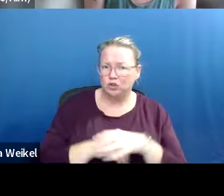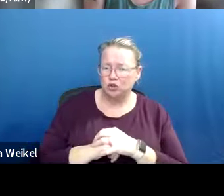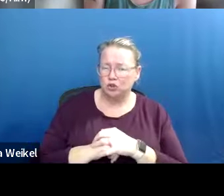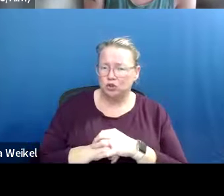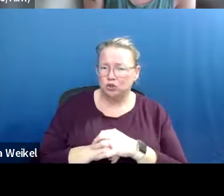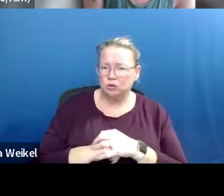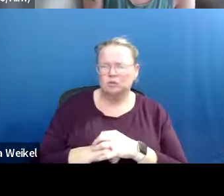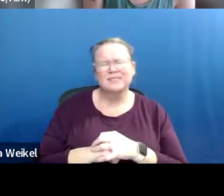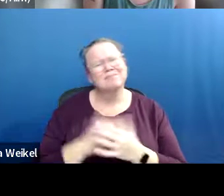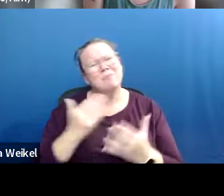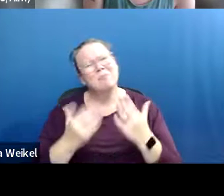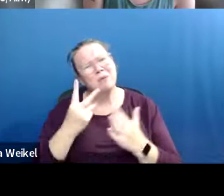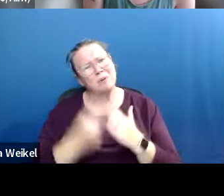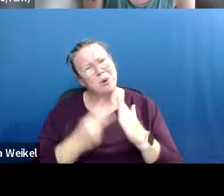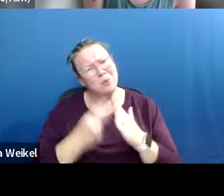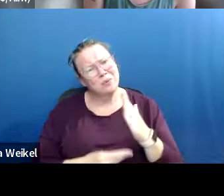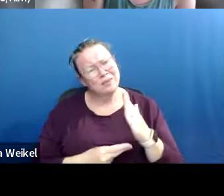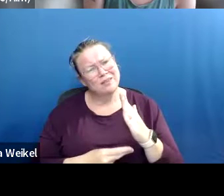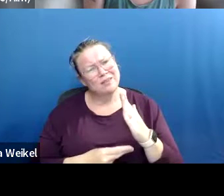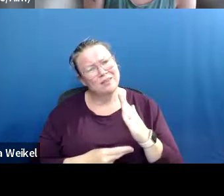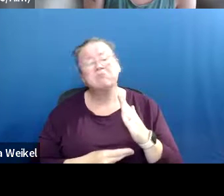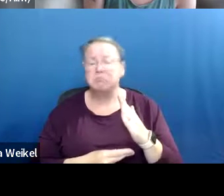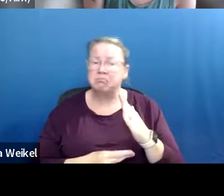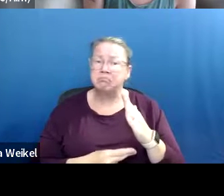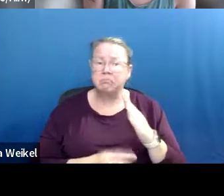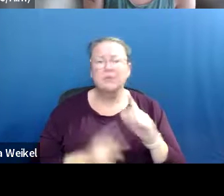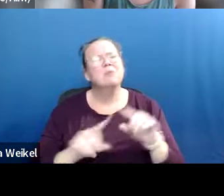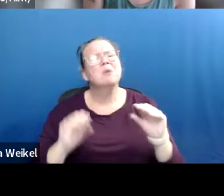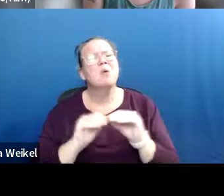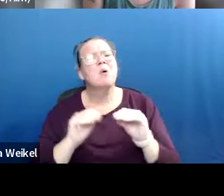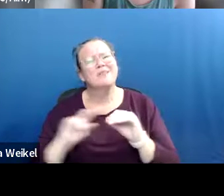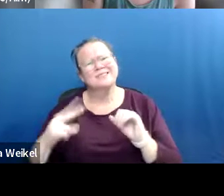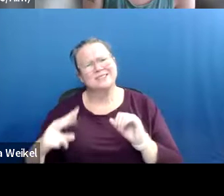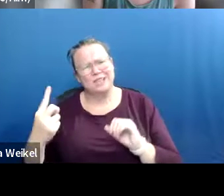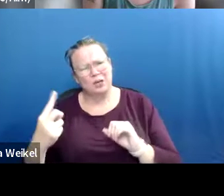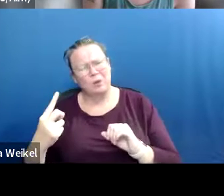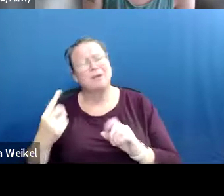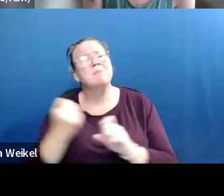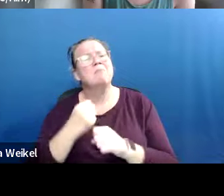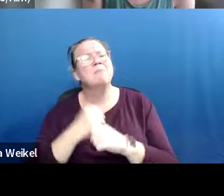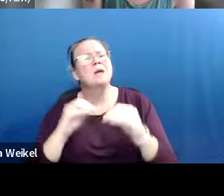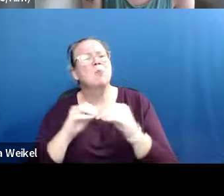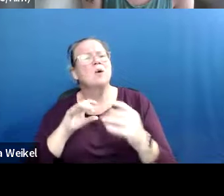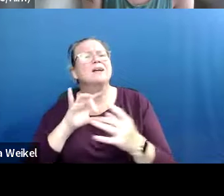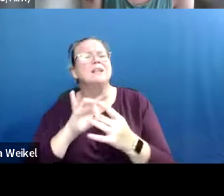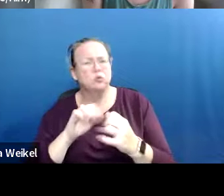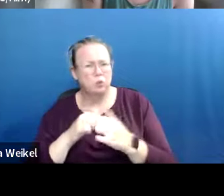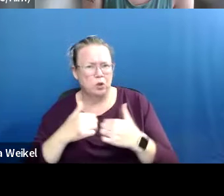Rosie Vazquez: Maybe a little bit of both. Kayla Robertson: Okay. Rosie Vazquez: But more so, like the second one. Rosie Vazquez: creating more connections with the youth, because